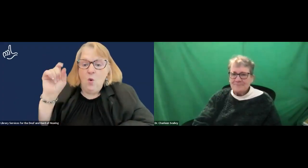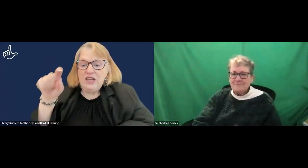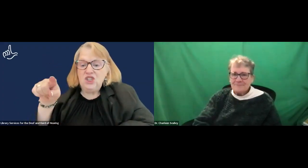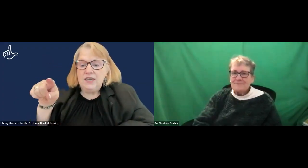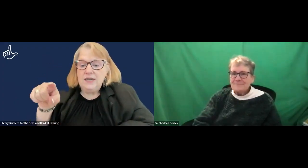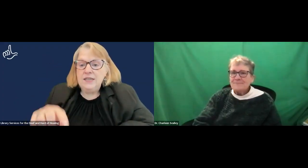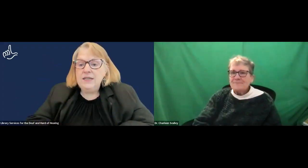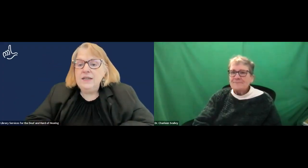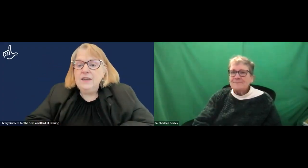Mary has a question.